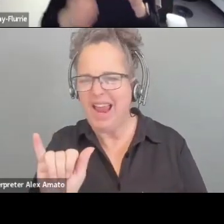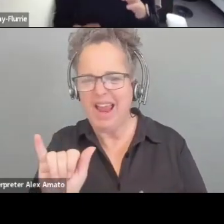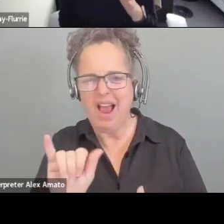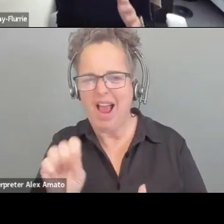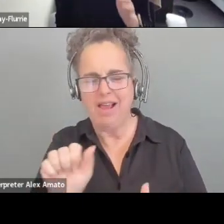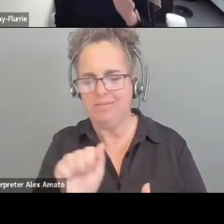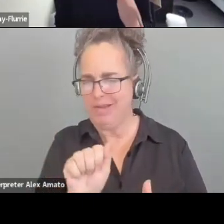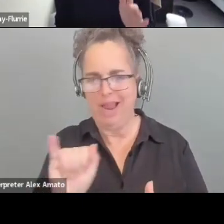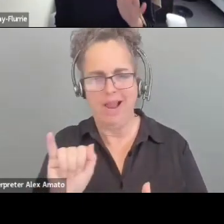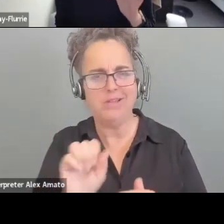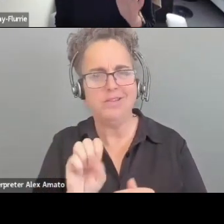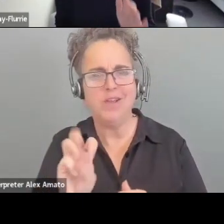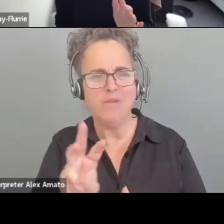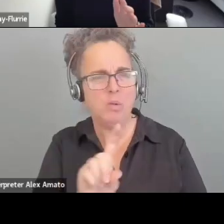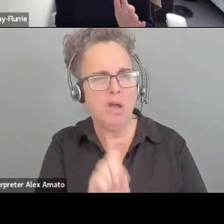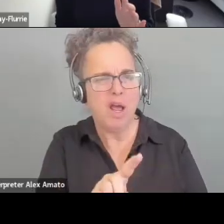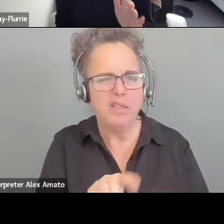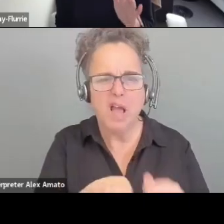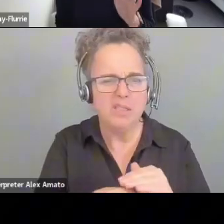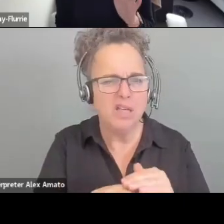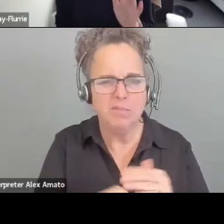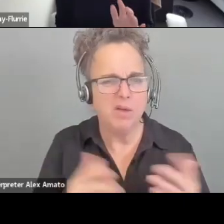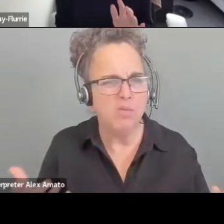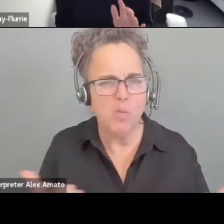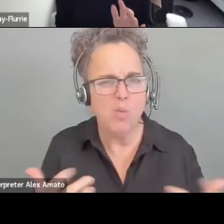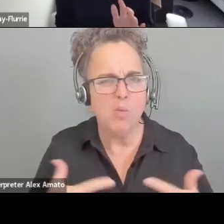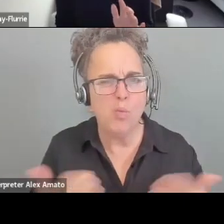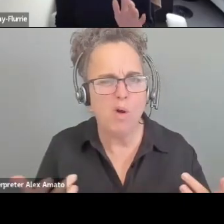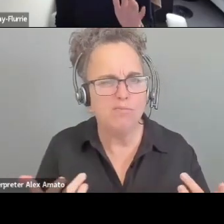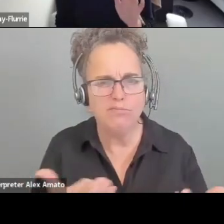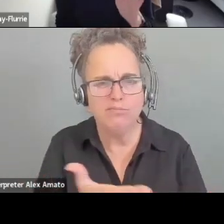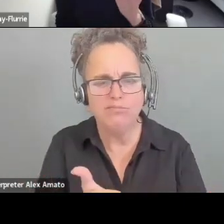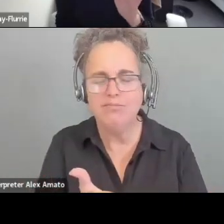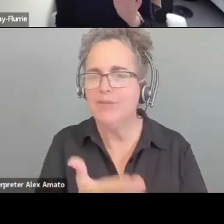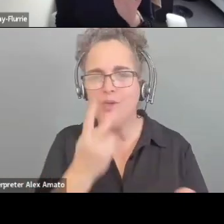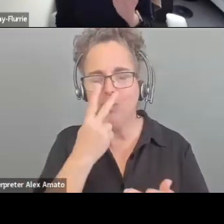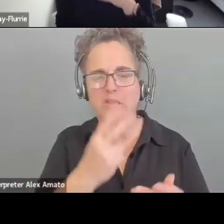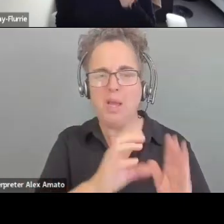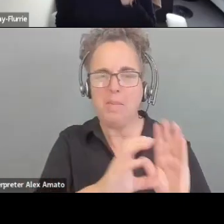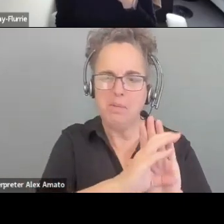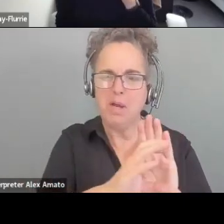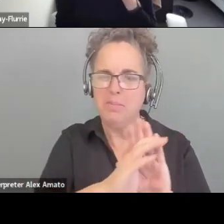you will find fascinating, fascinating insights.